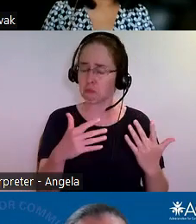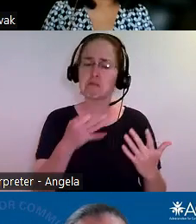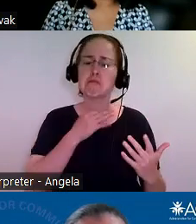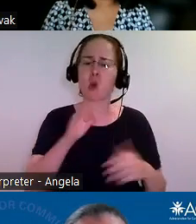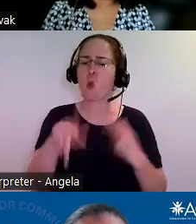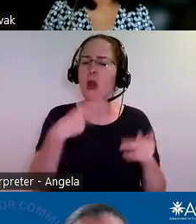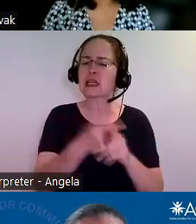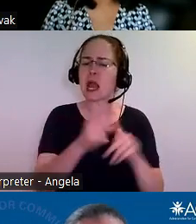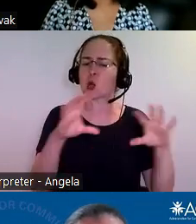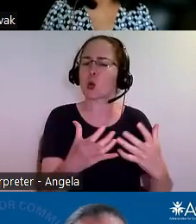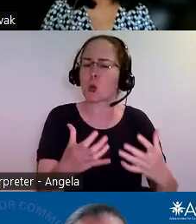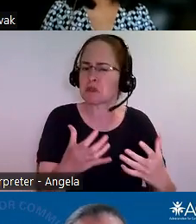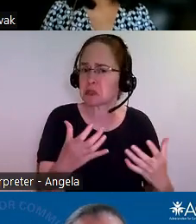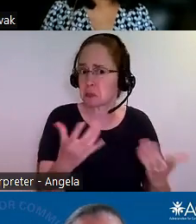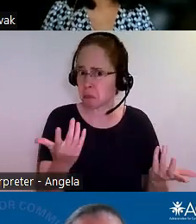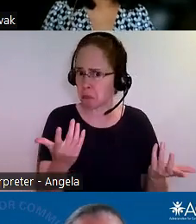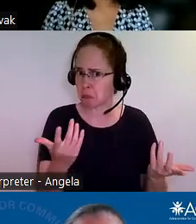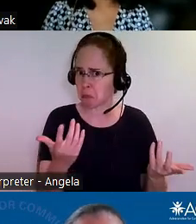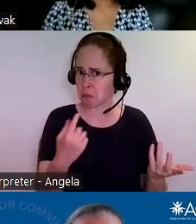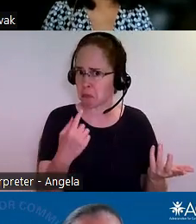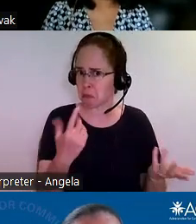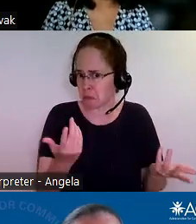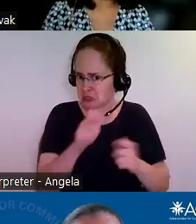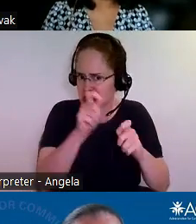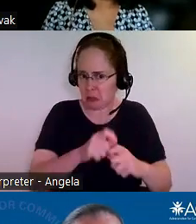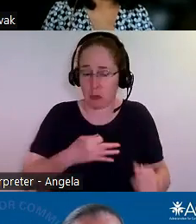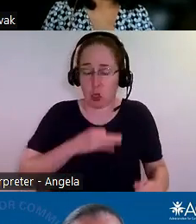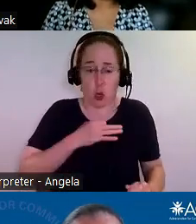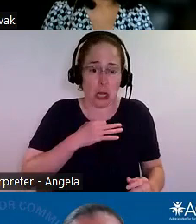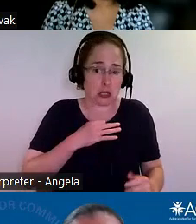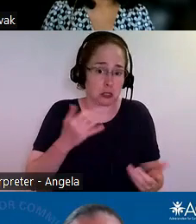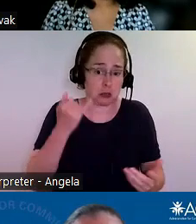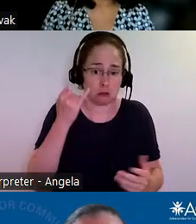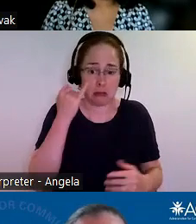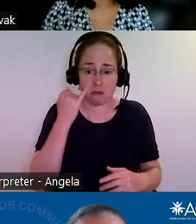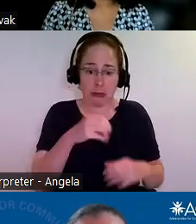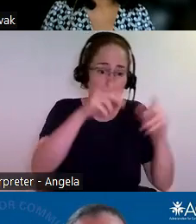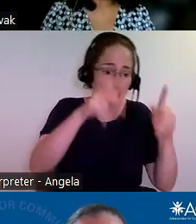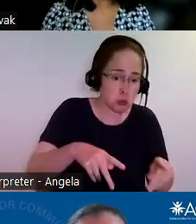were looking for that connection with others? I'm curious whether you could comment on that.